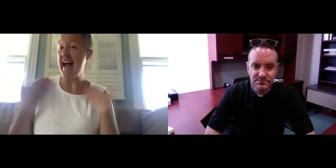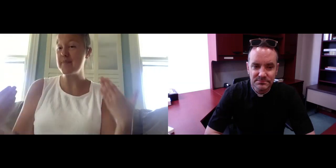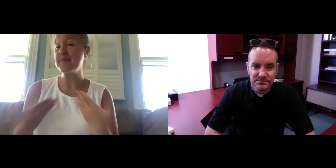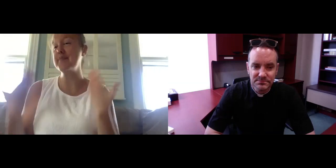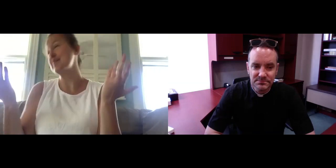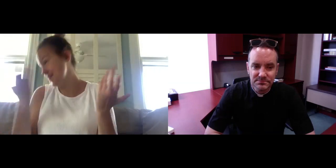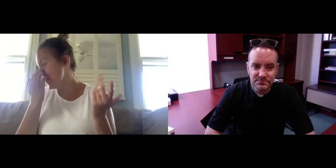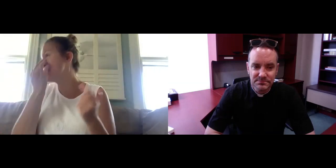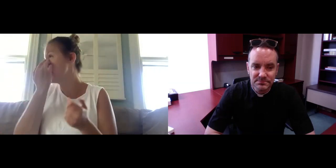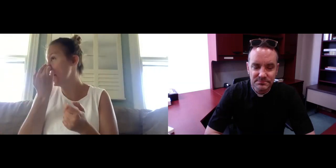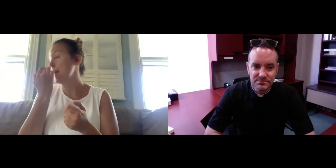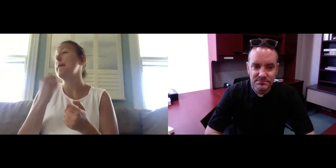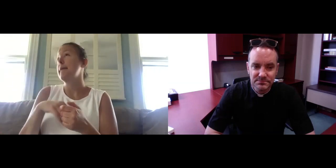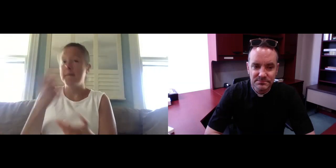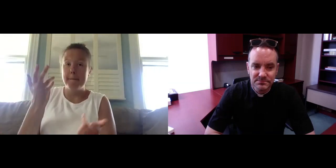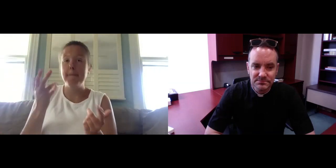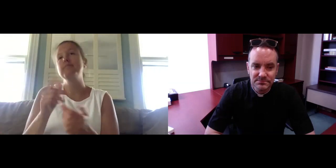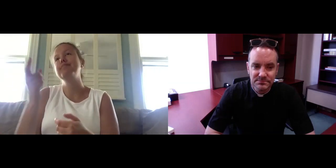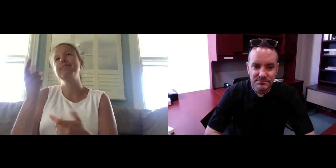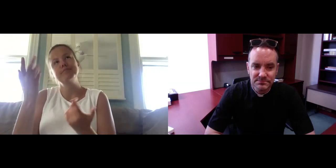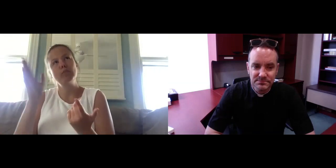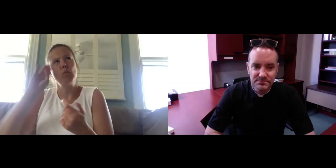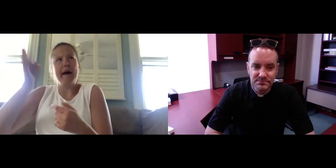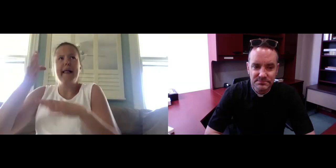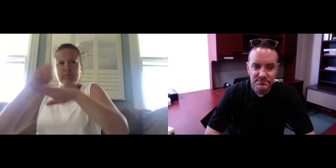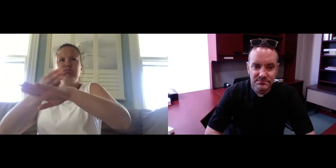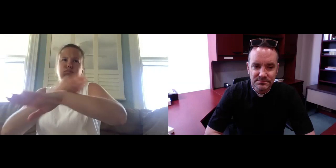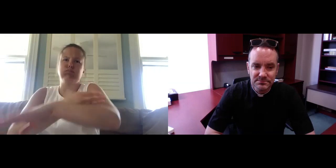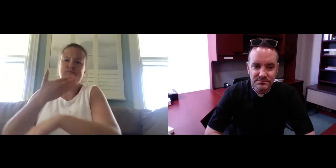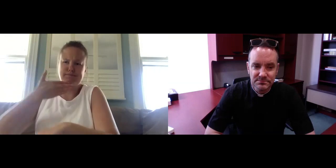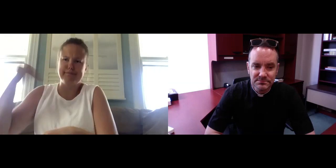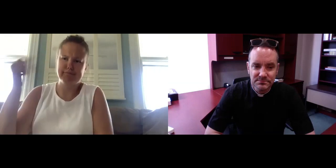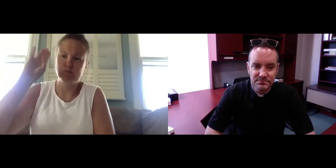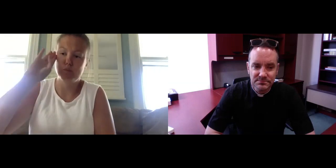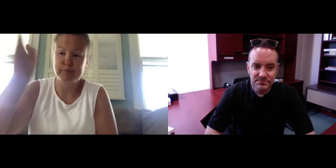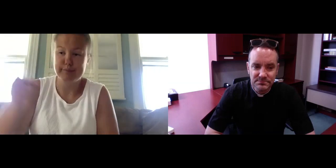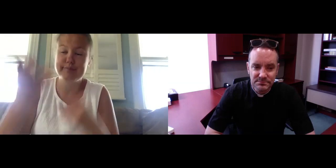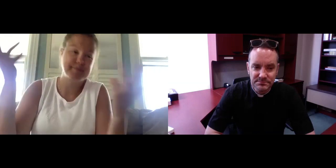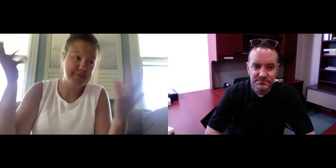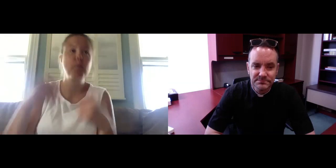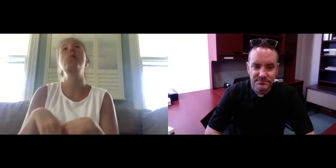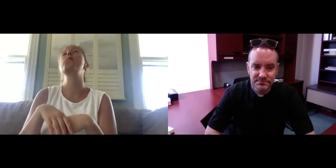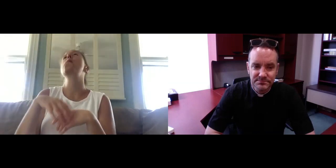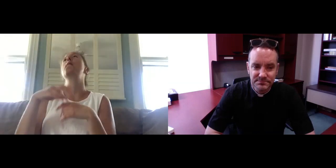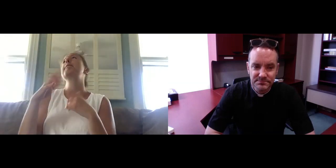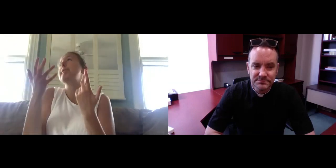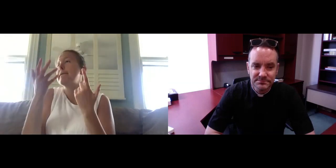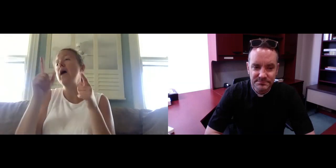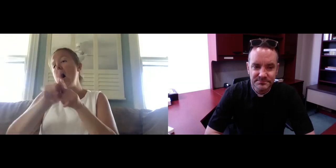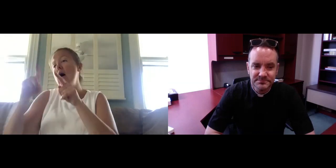grow in my faith, even just watching it online. And things will get better,